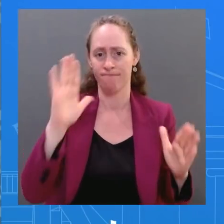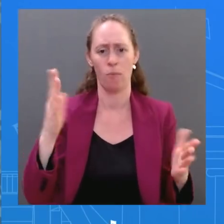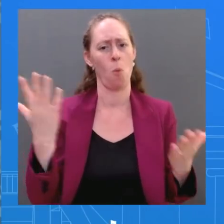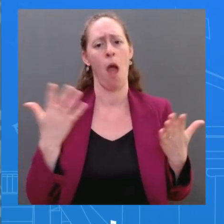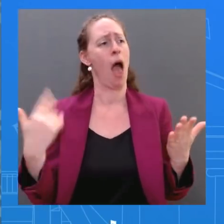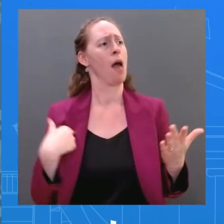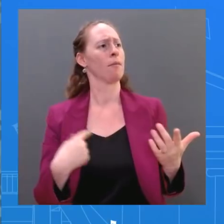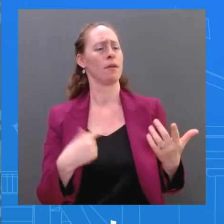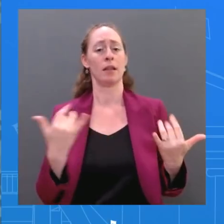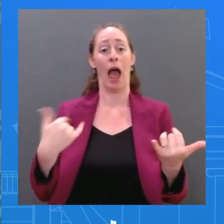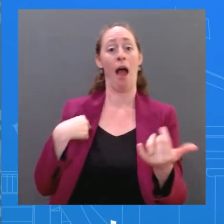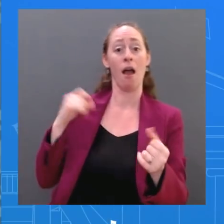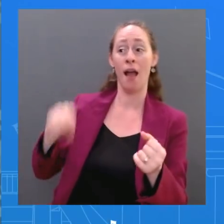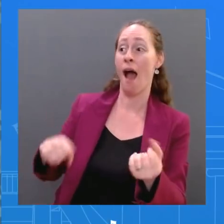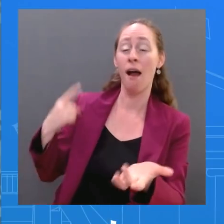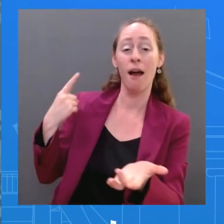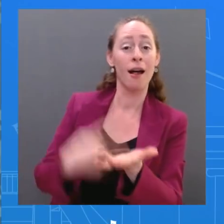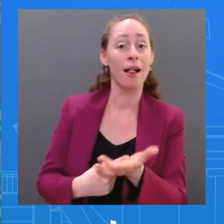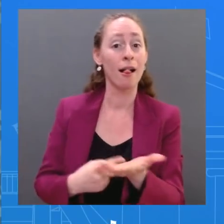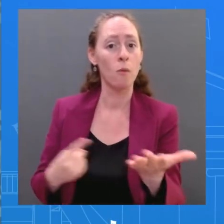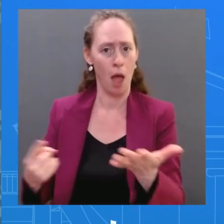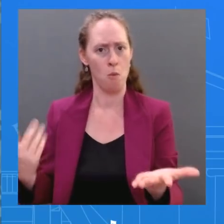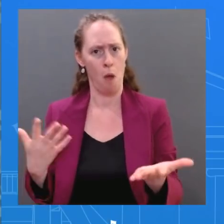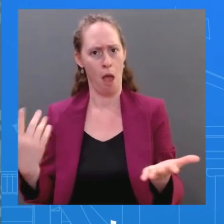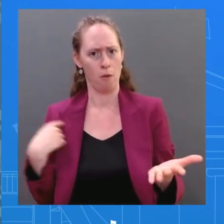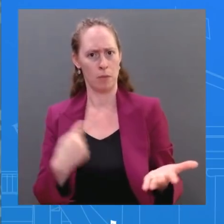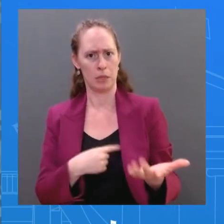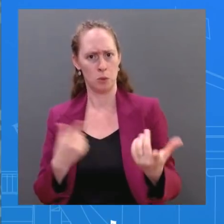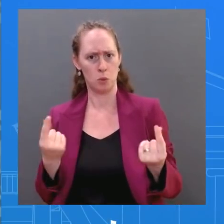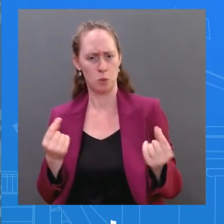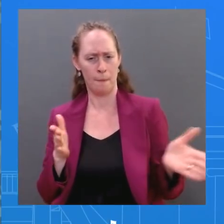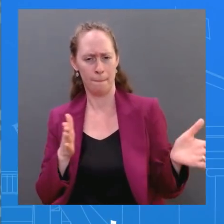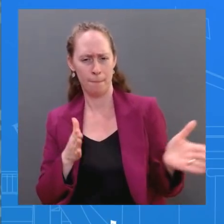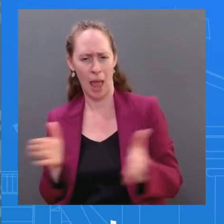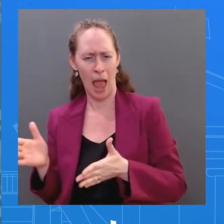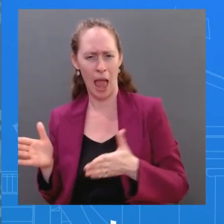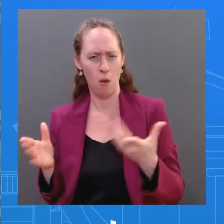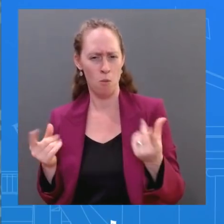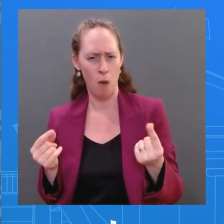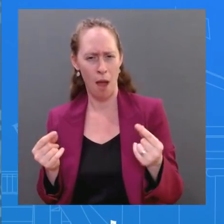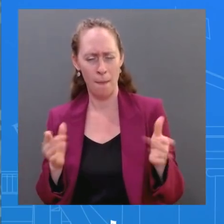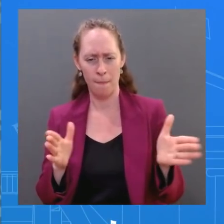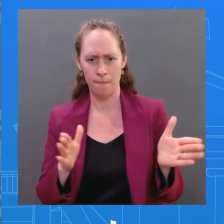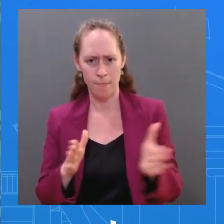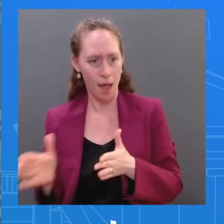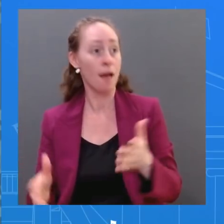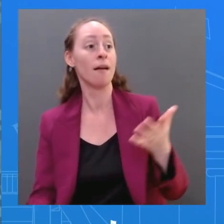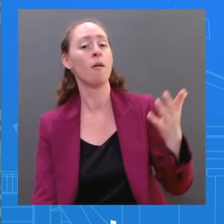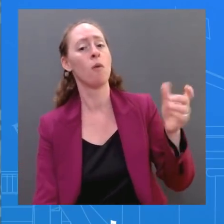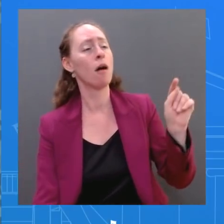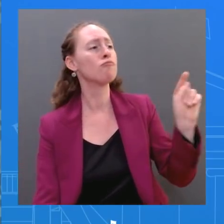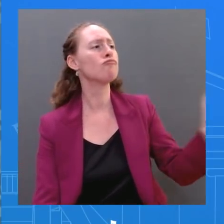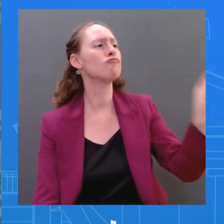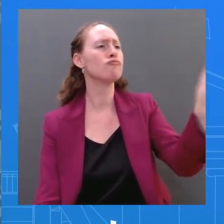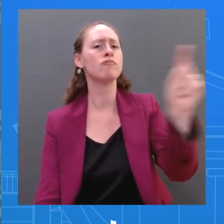is making sure that we bring home these U.S. nationals who are wrongfully being held abroad and also held hostage.